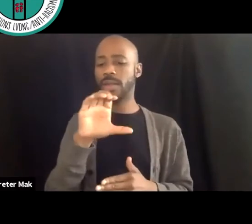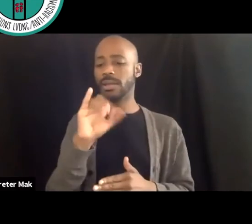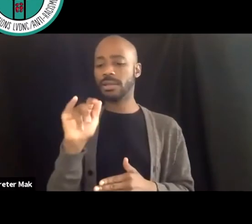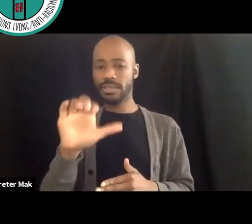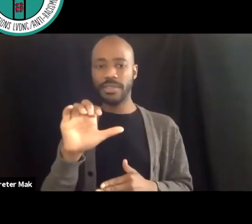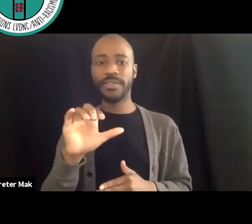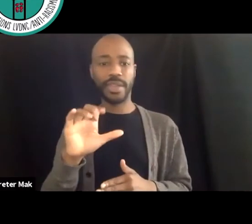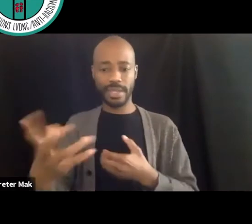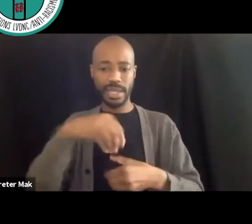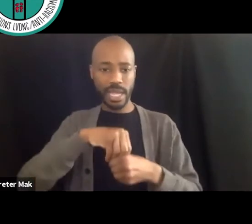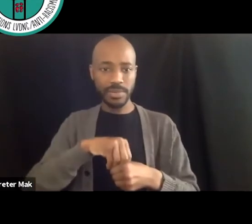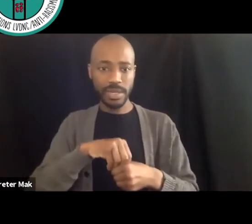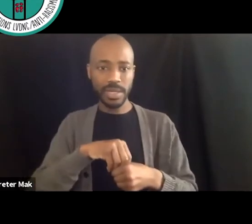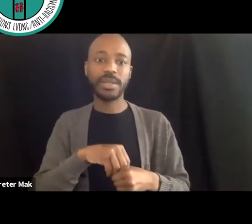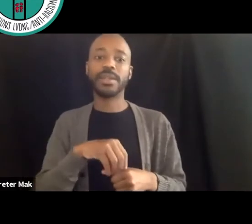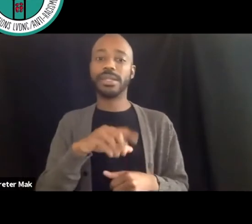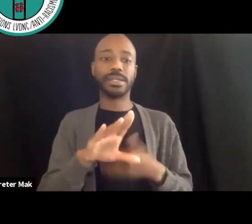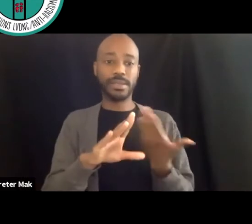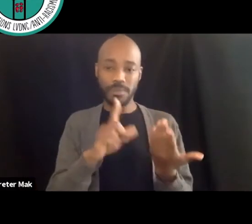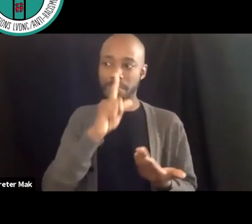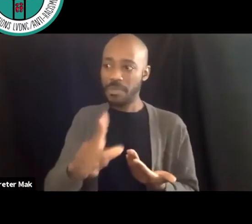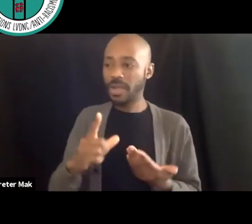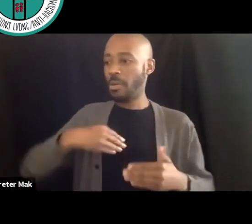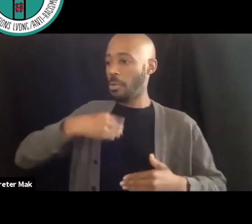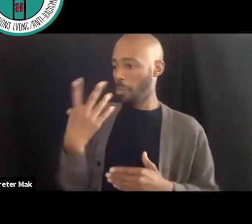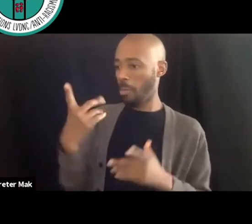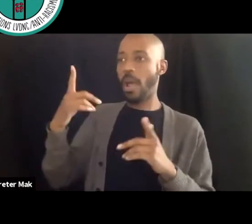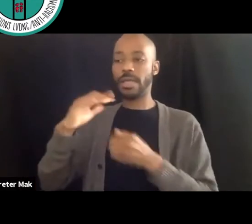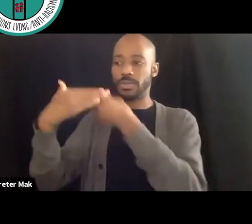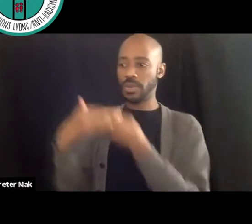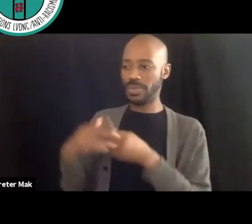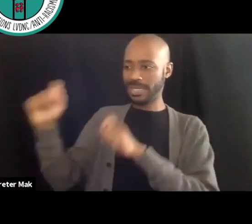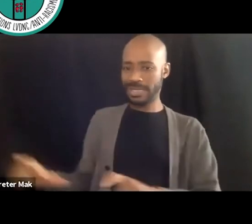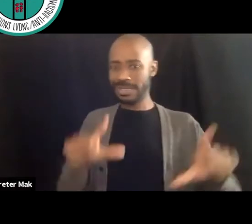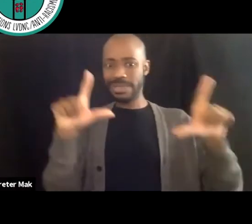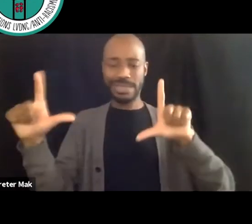through a colonial on patriarchal on white supremacist lens and how that white racial frame